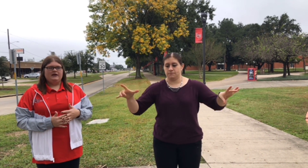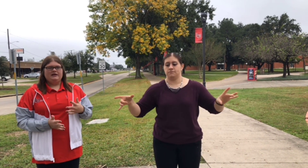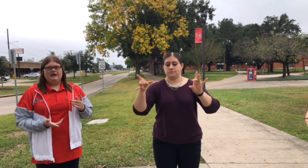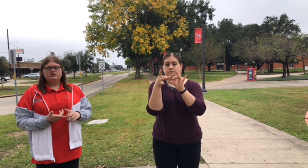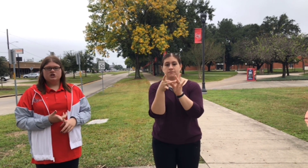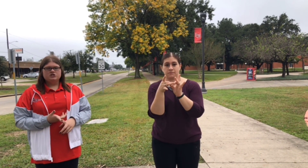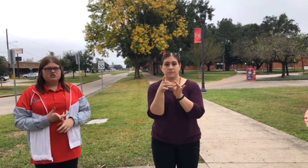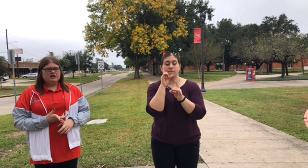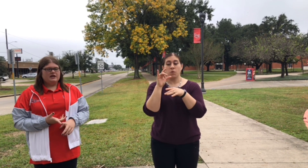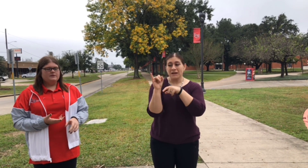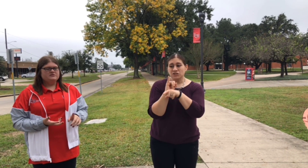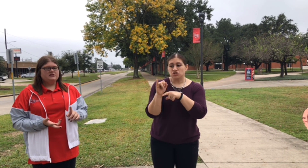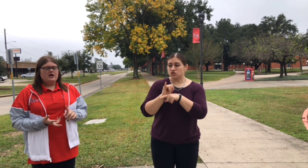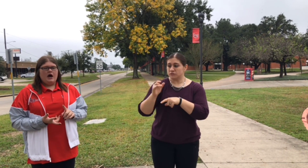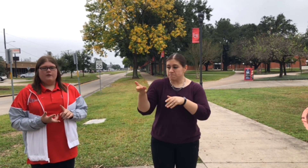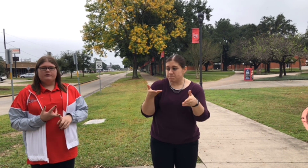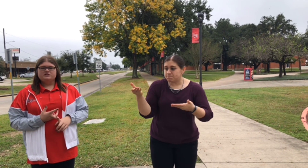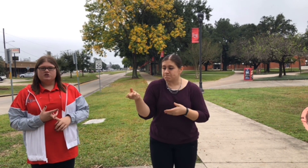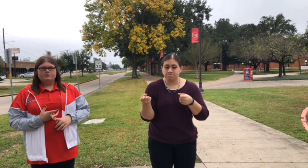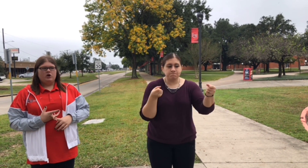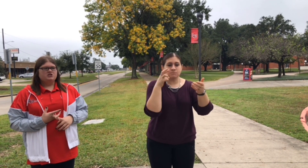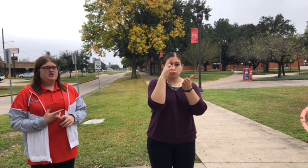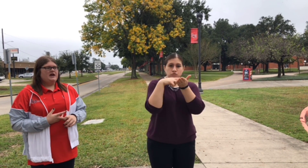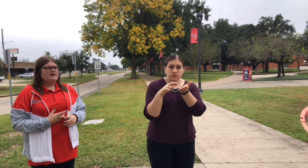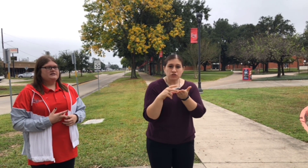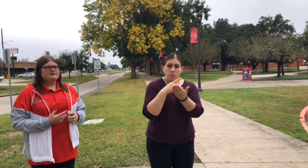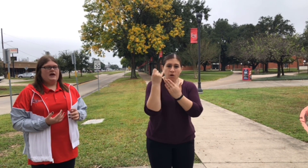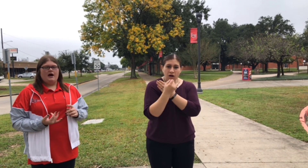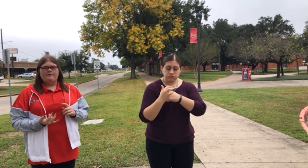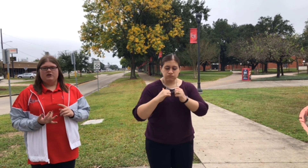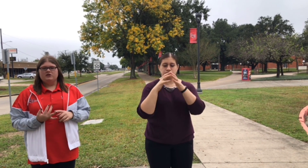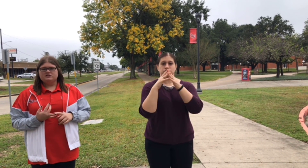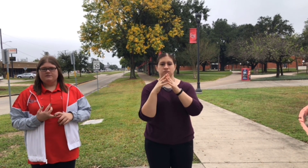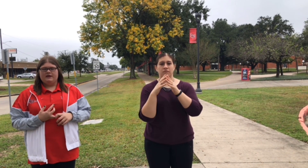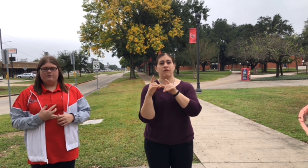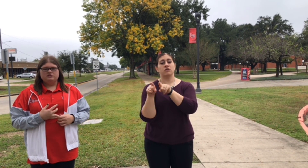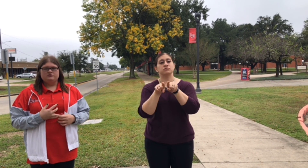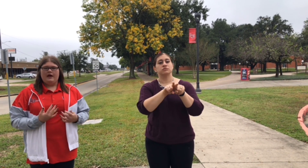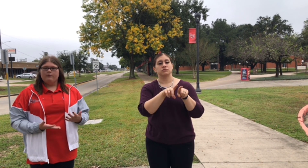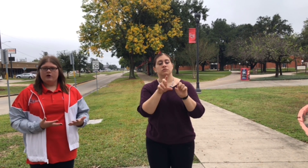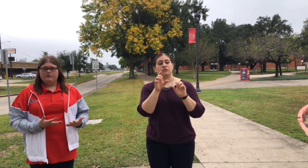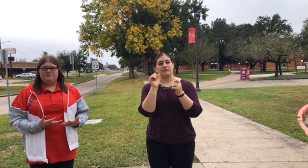get internships, research projects and also to be able to network with people